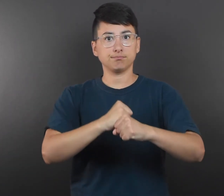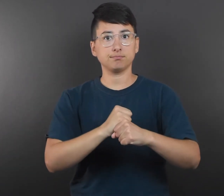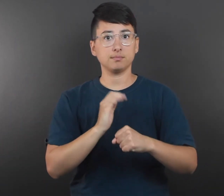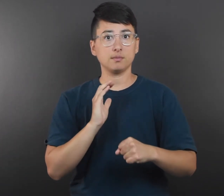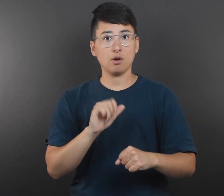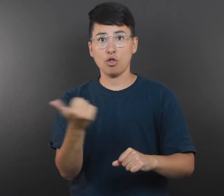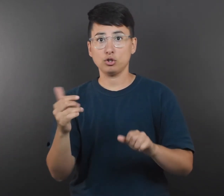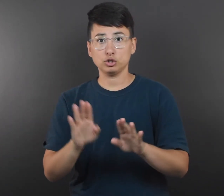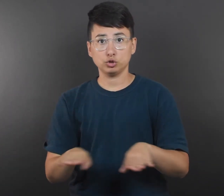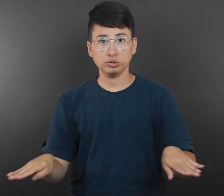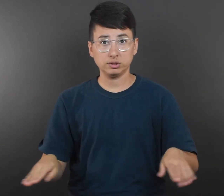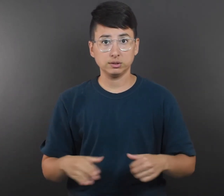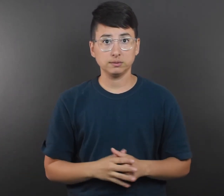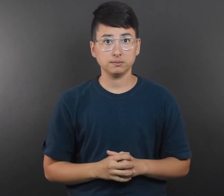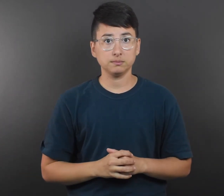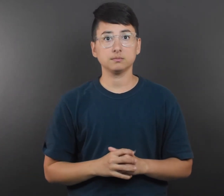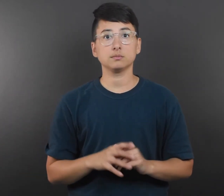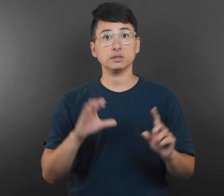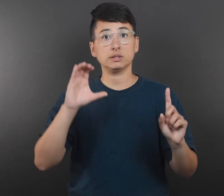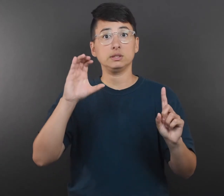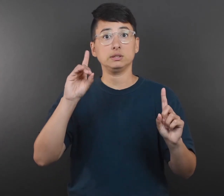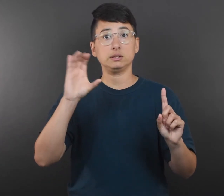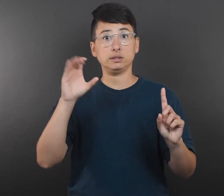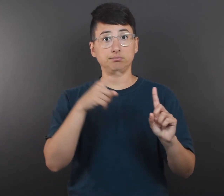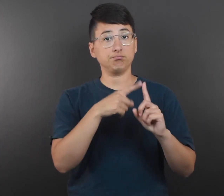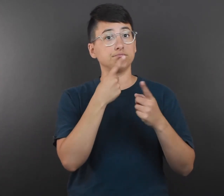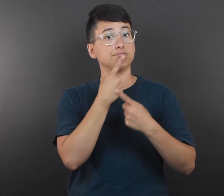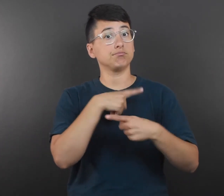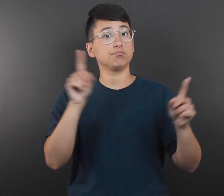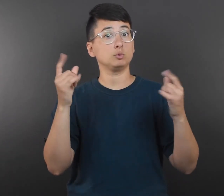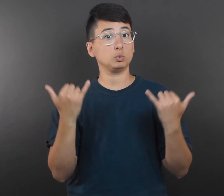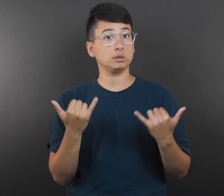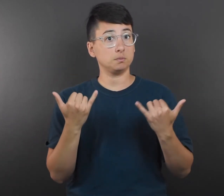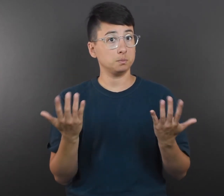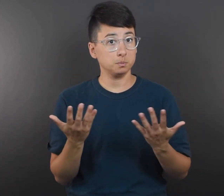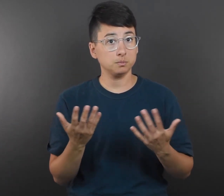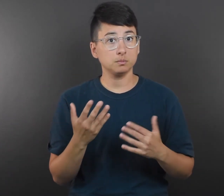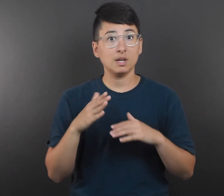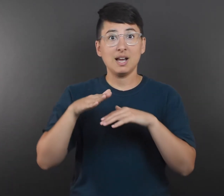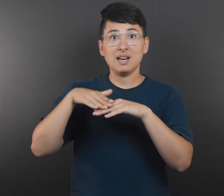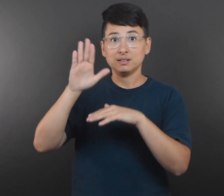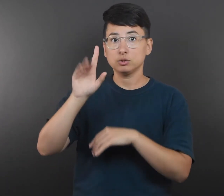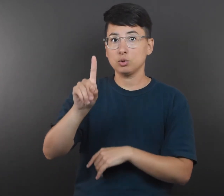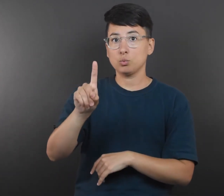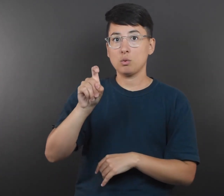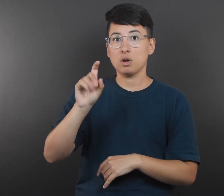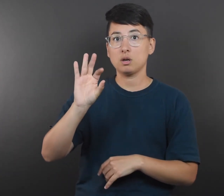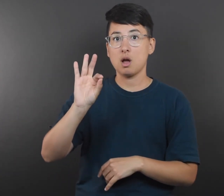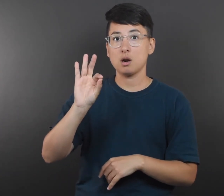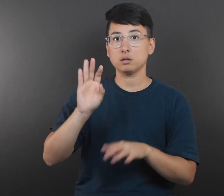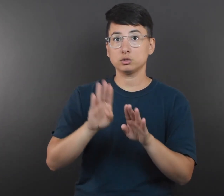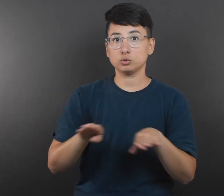According to a CDC announcement today, at least 109 children in 25 states